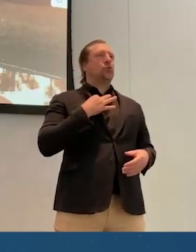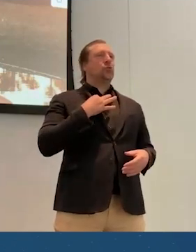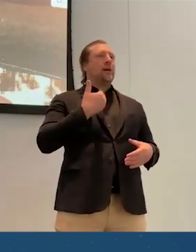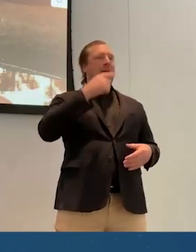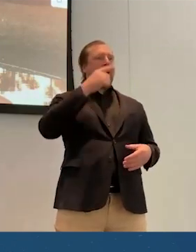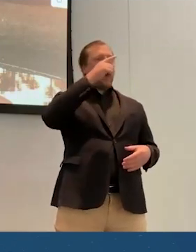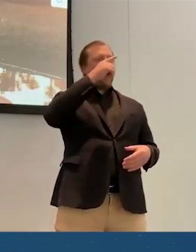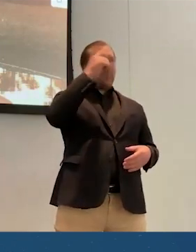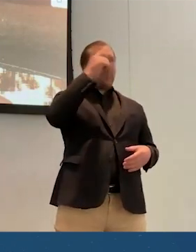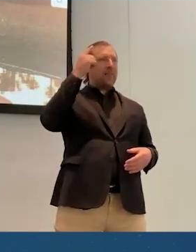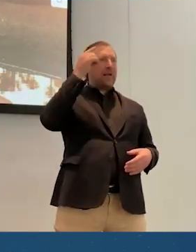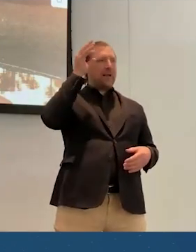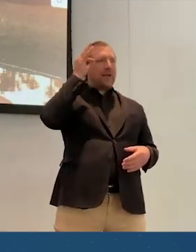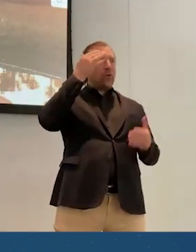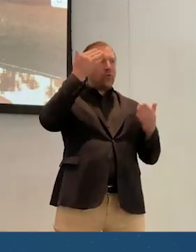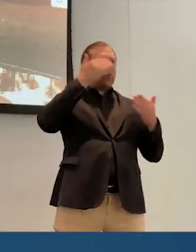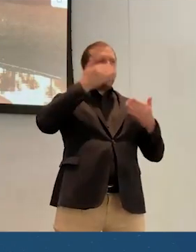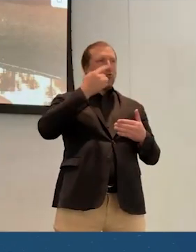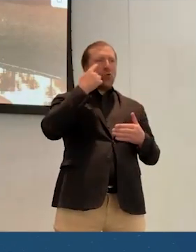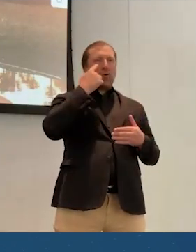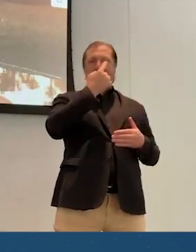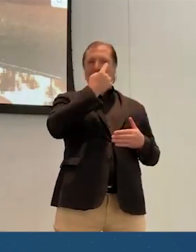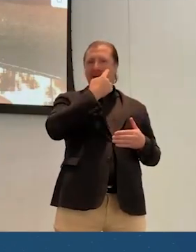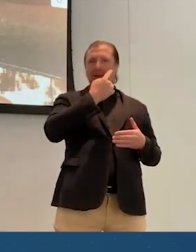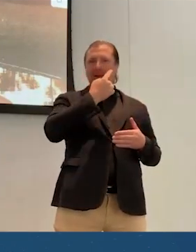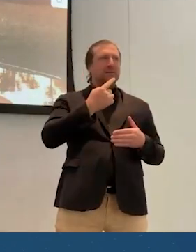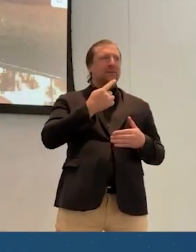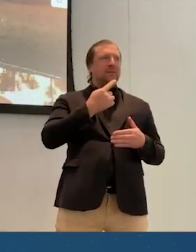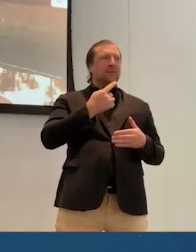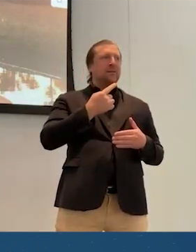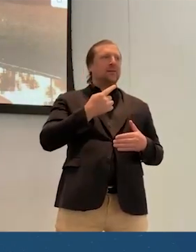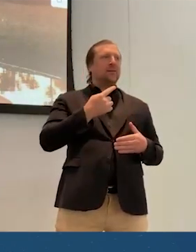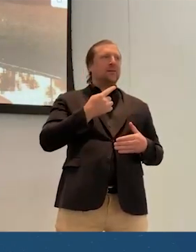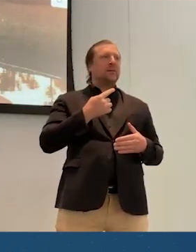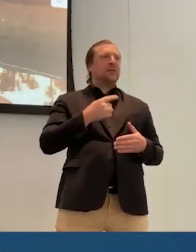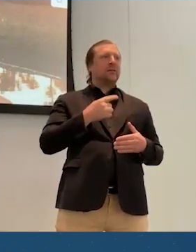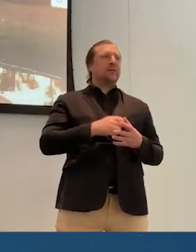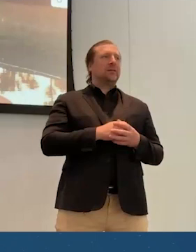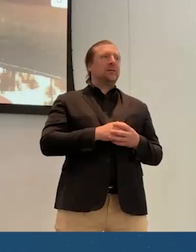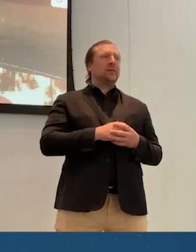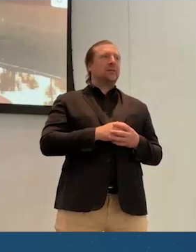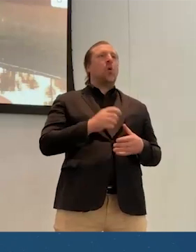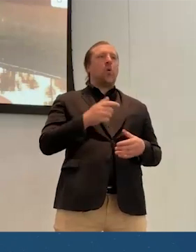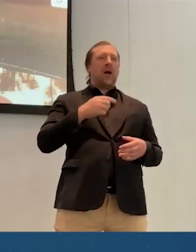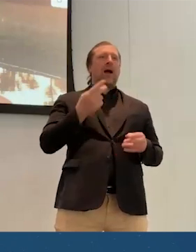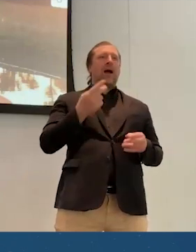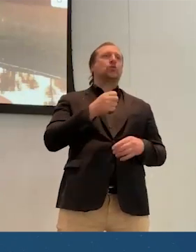My pronouns are she and her. I am just introducing myself.